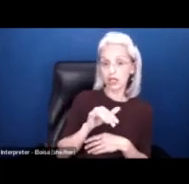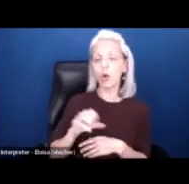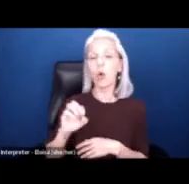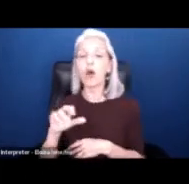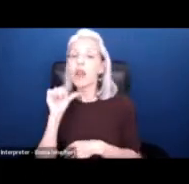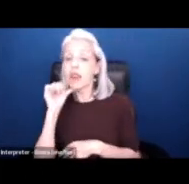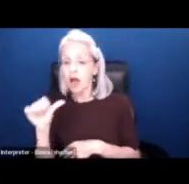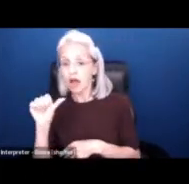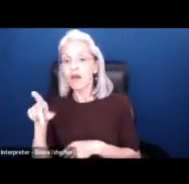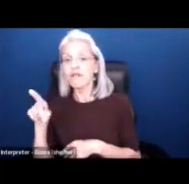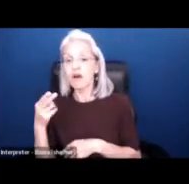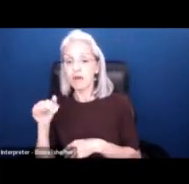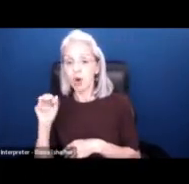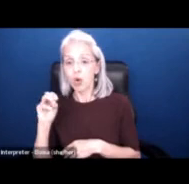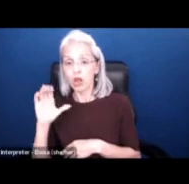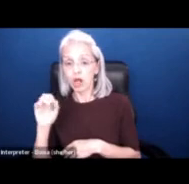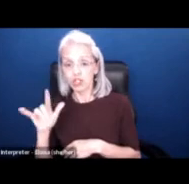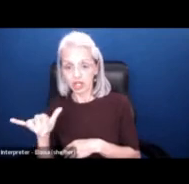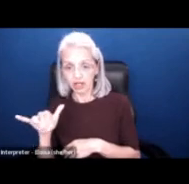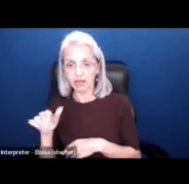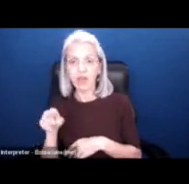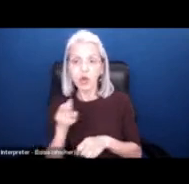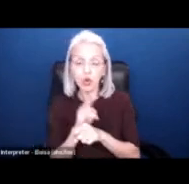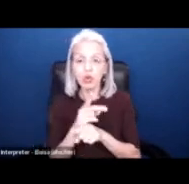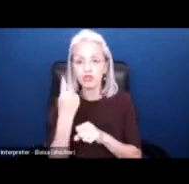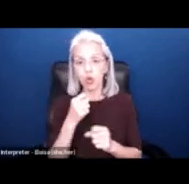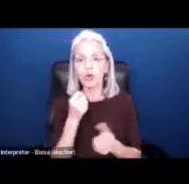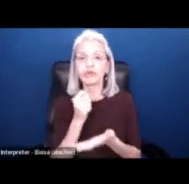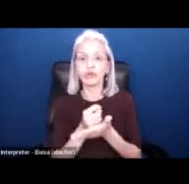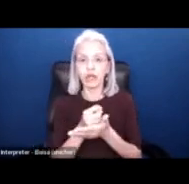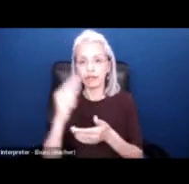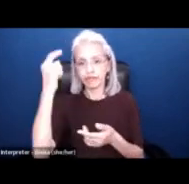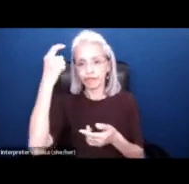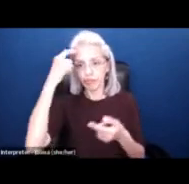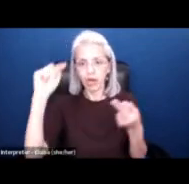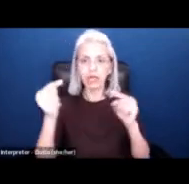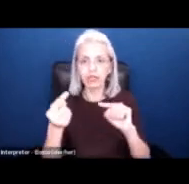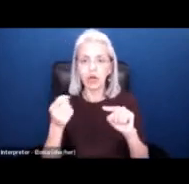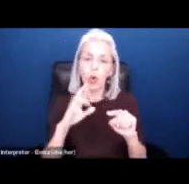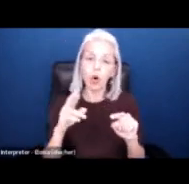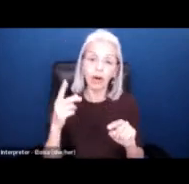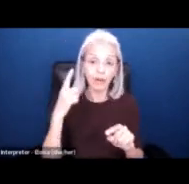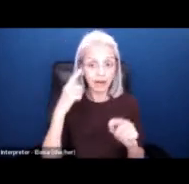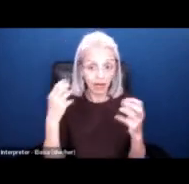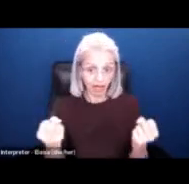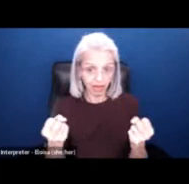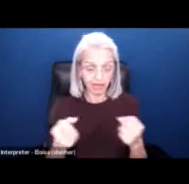they may you may be using to treat brain injury and mental health. The, you know, we